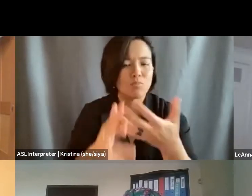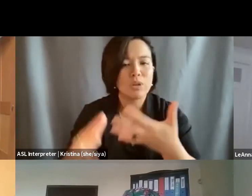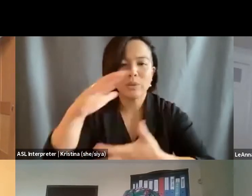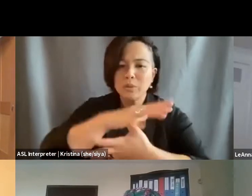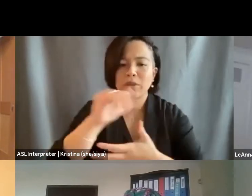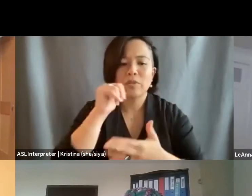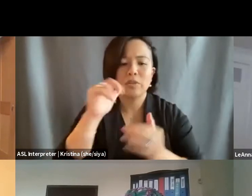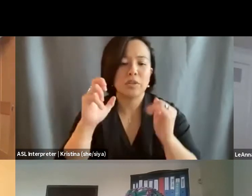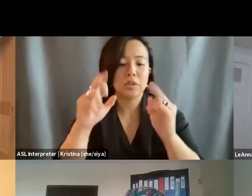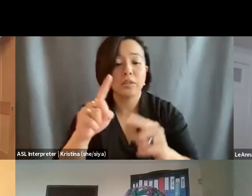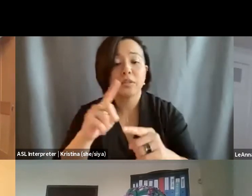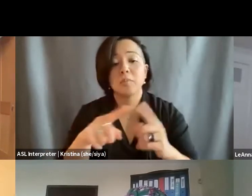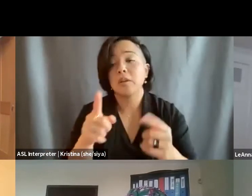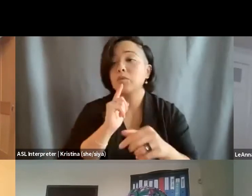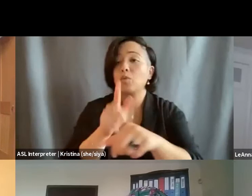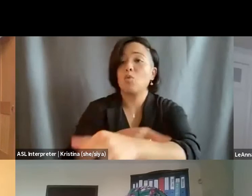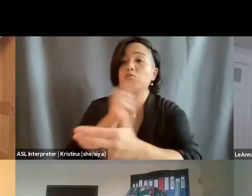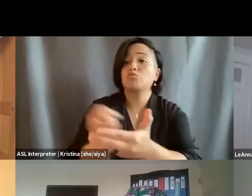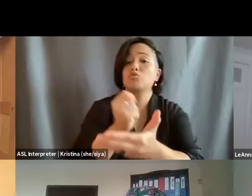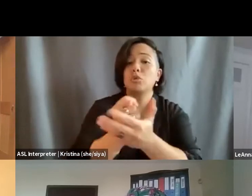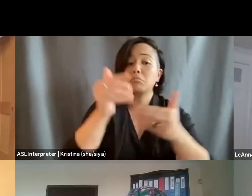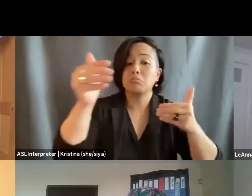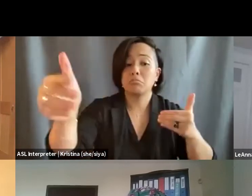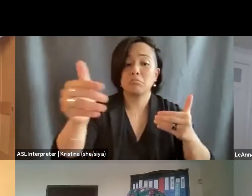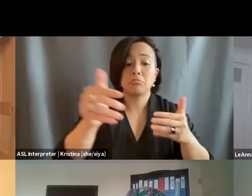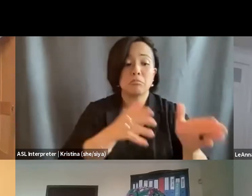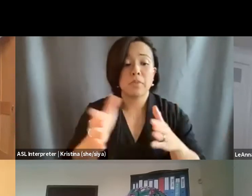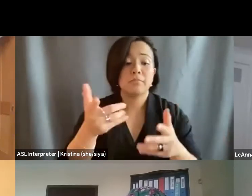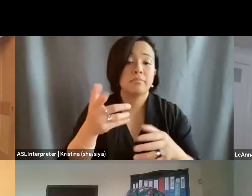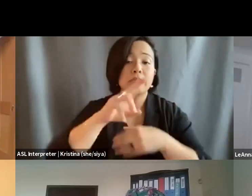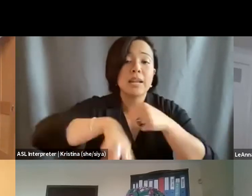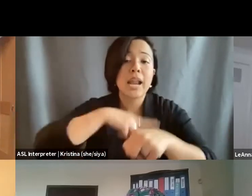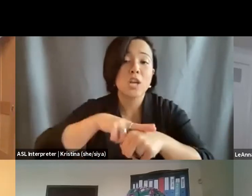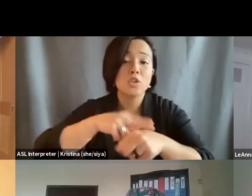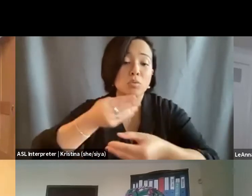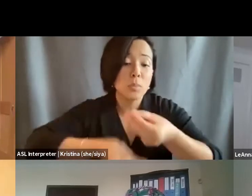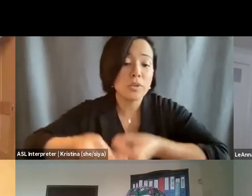backed by long-term plans, national budgets of more than 20%, and clear implementation frameworks. But more importantly, it requires